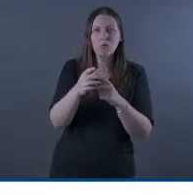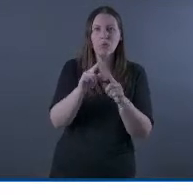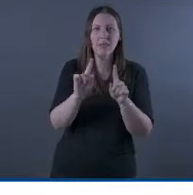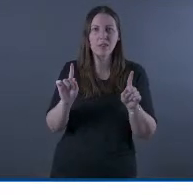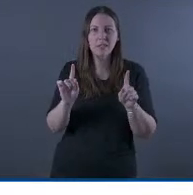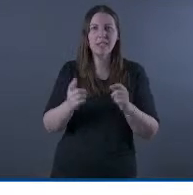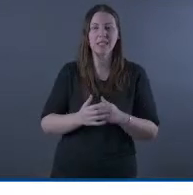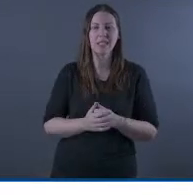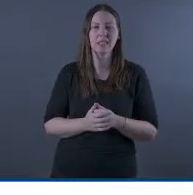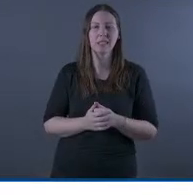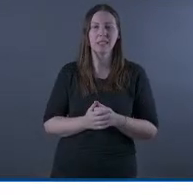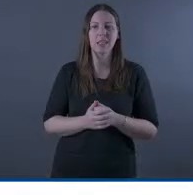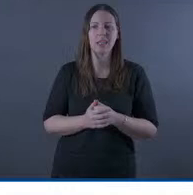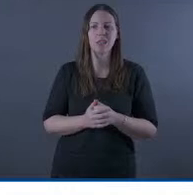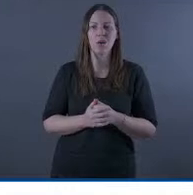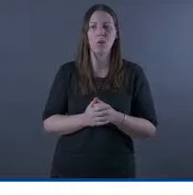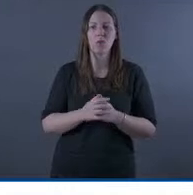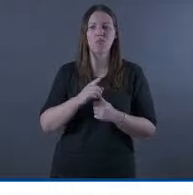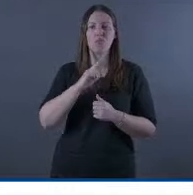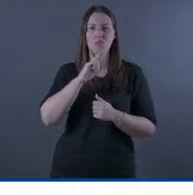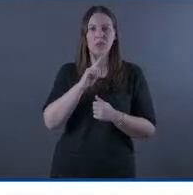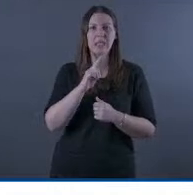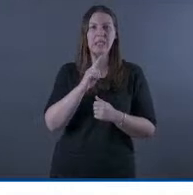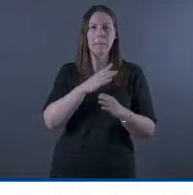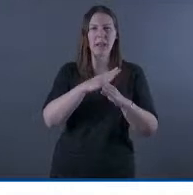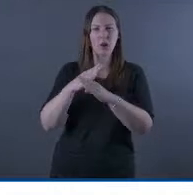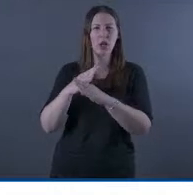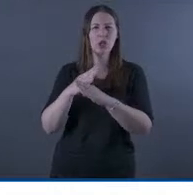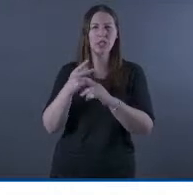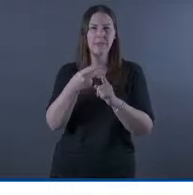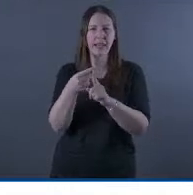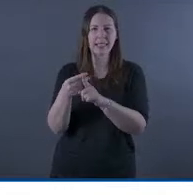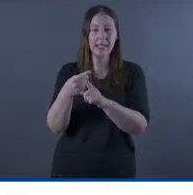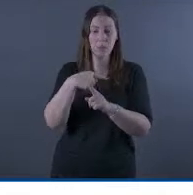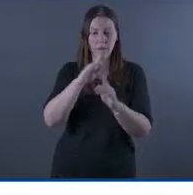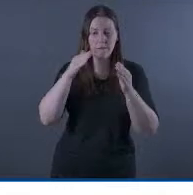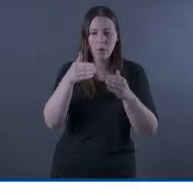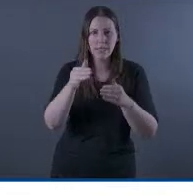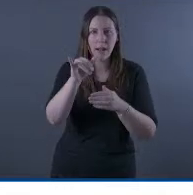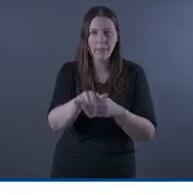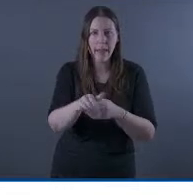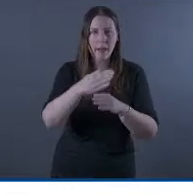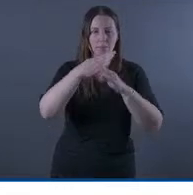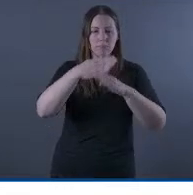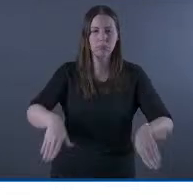So we are setting aside time on some of our evening hours and on Saturdays for those groups,